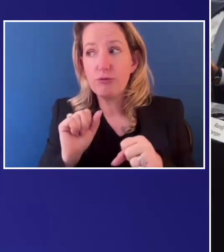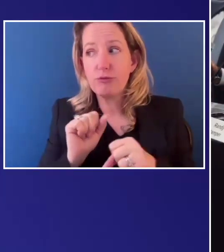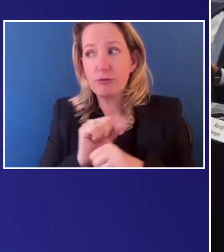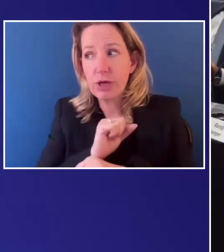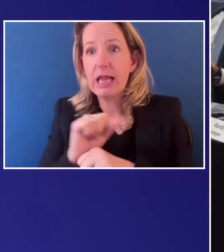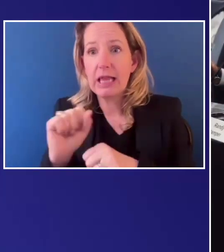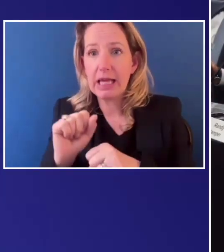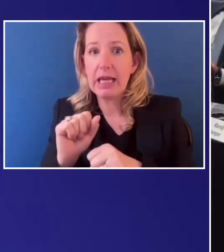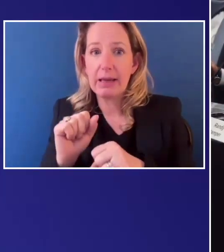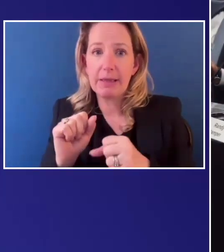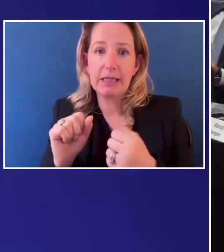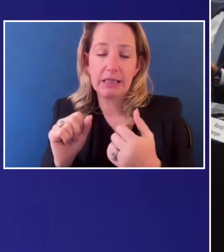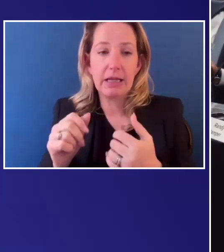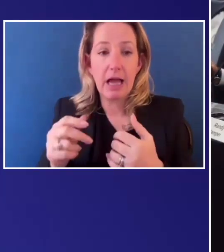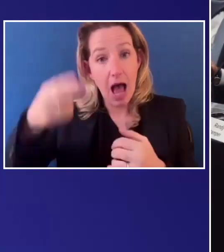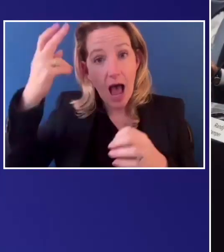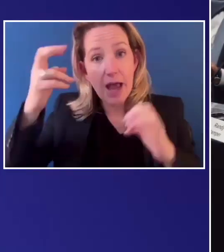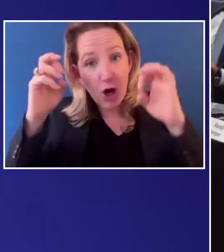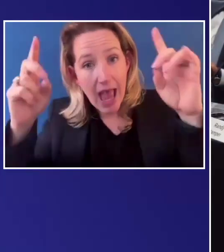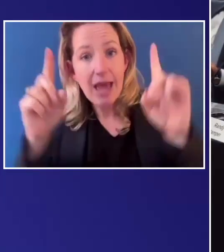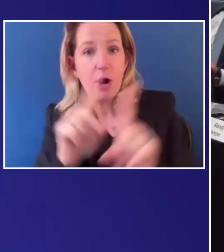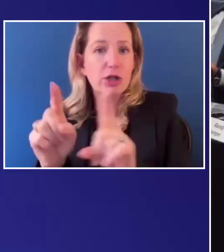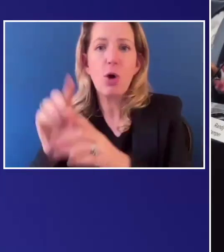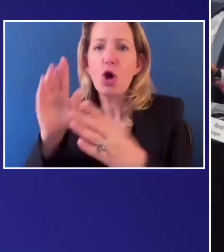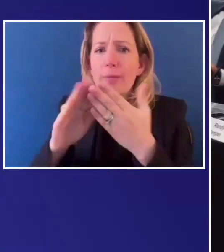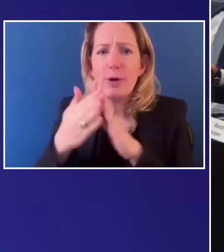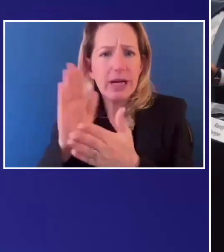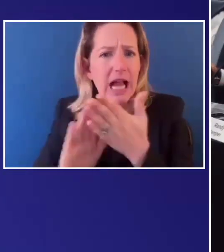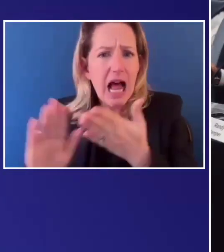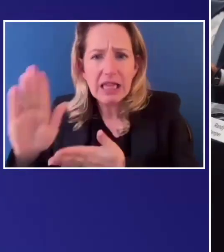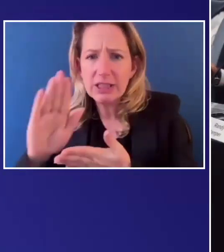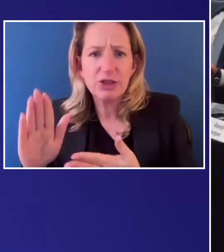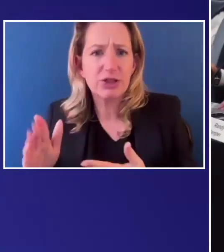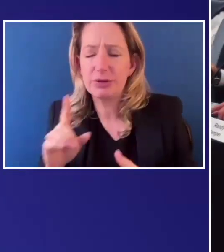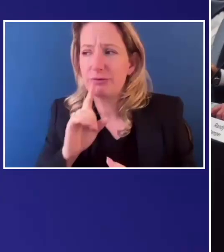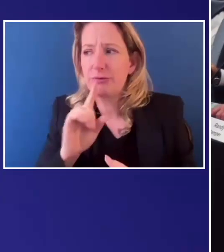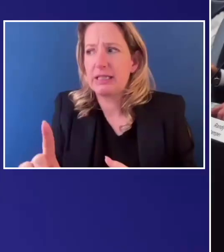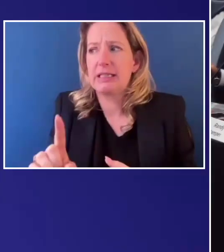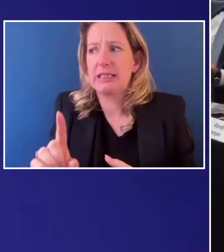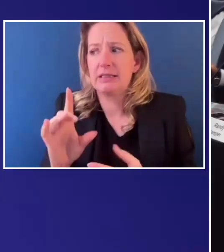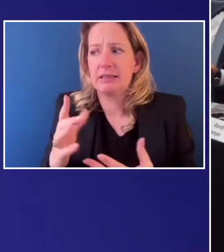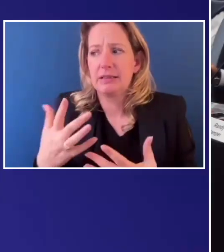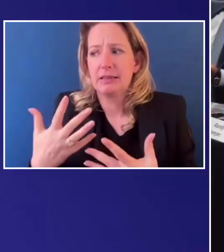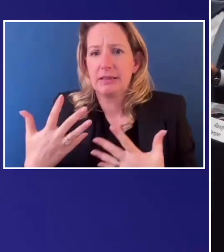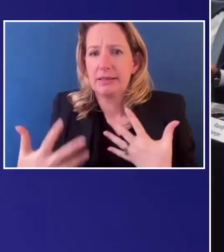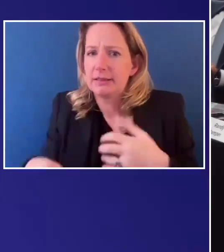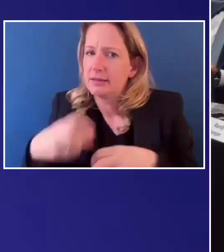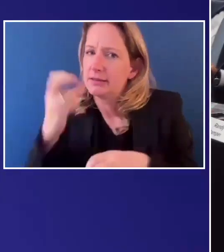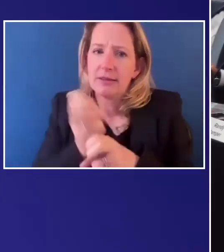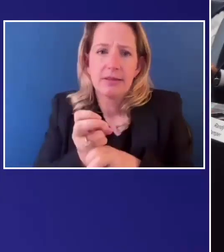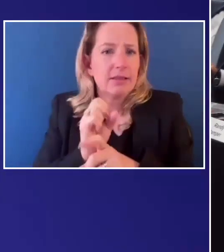college -- community colleges in a really sticky position. Thank you, Randy. Preston?